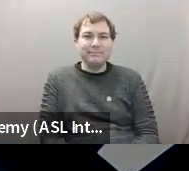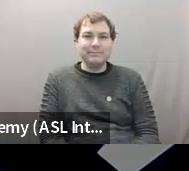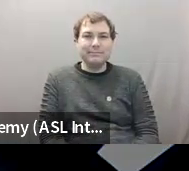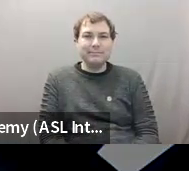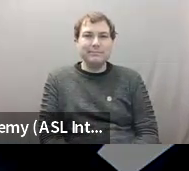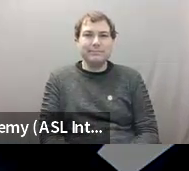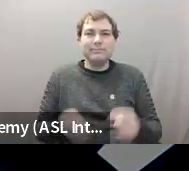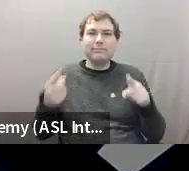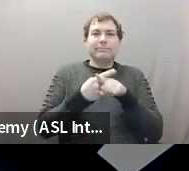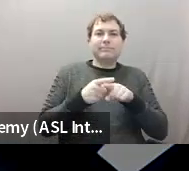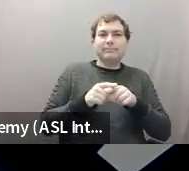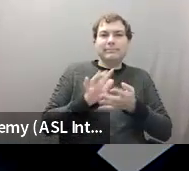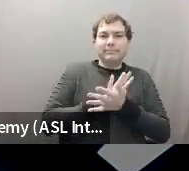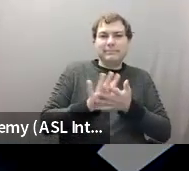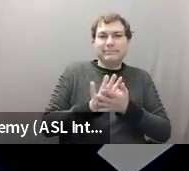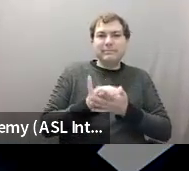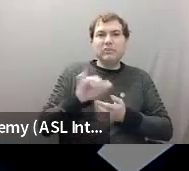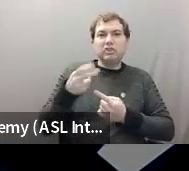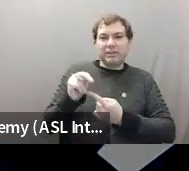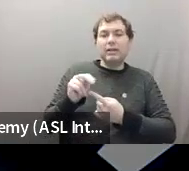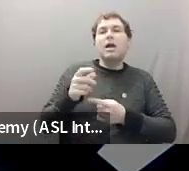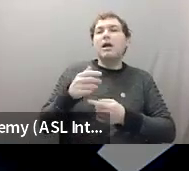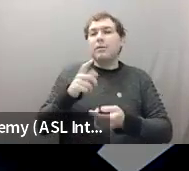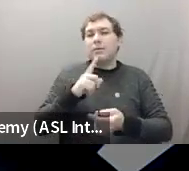Jen Hawkinson: On that note, too. You will never know where you find somebody.